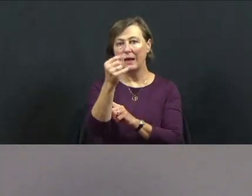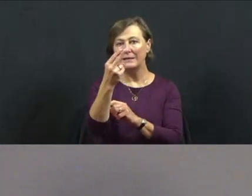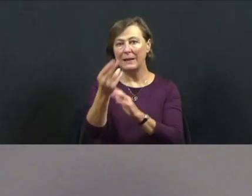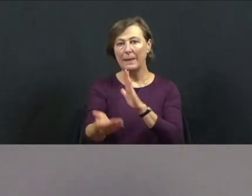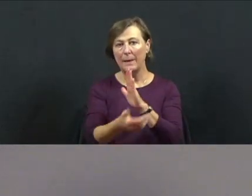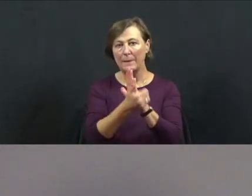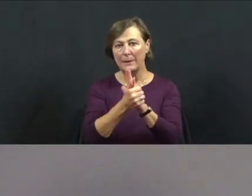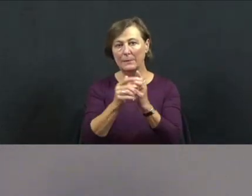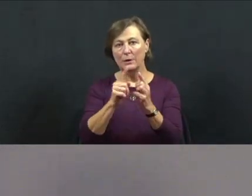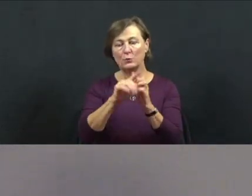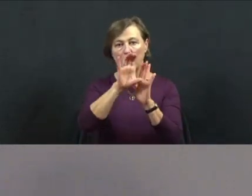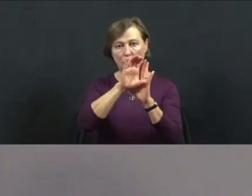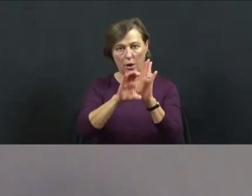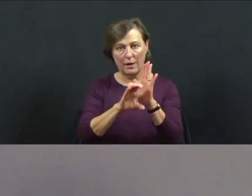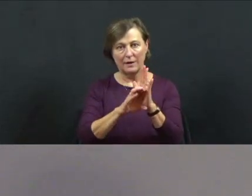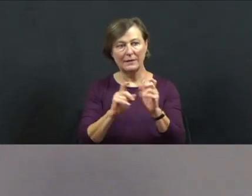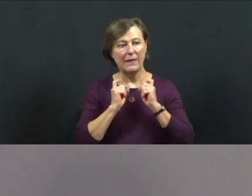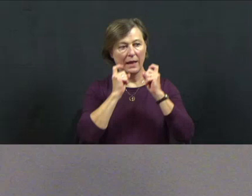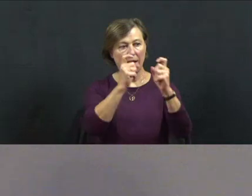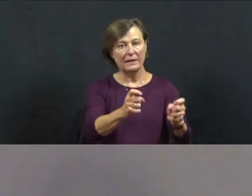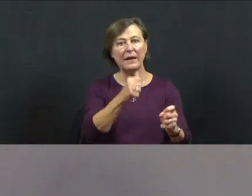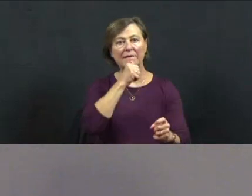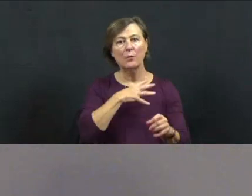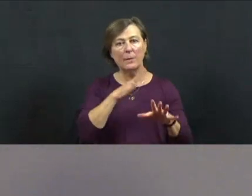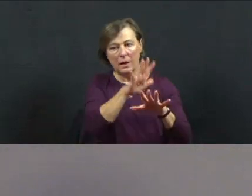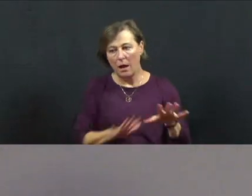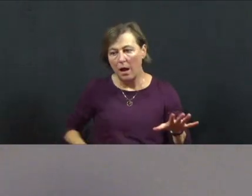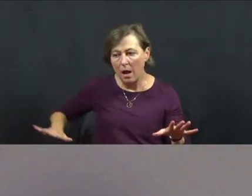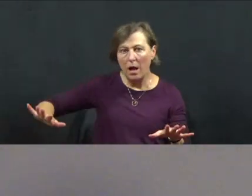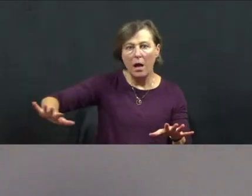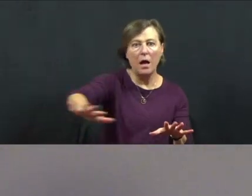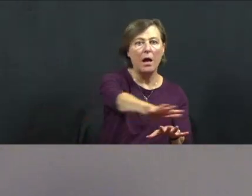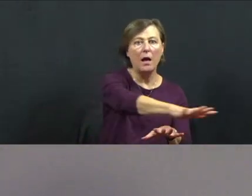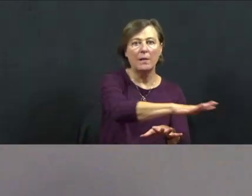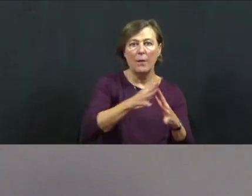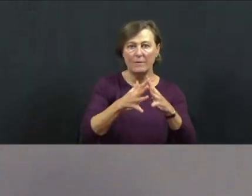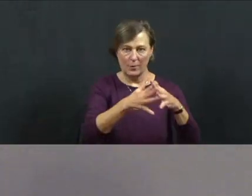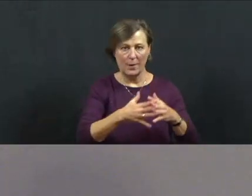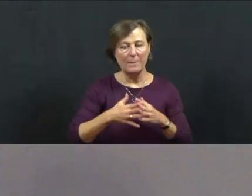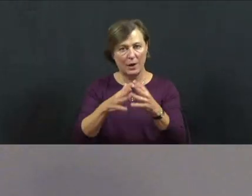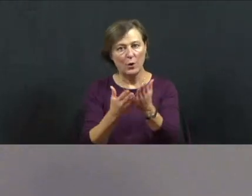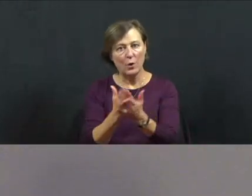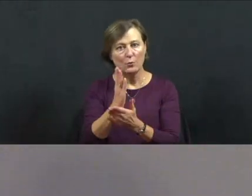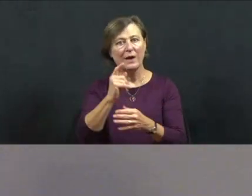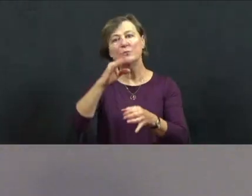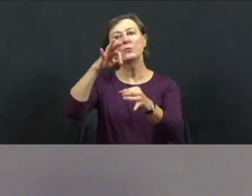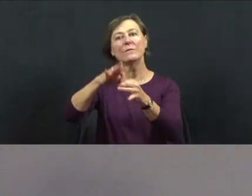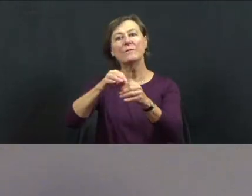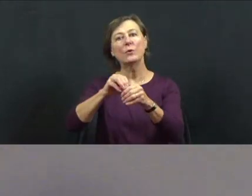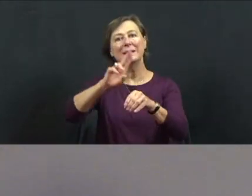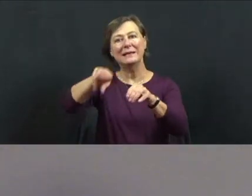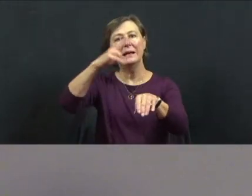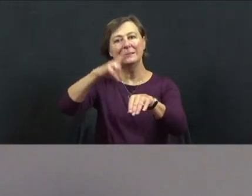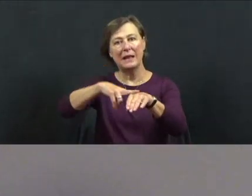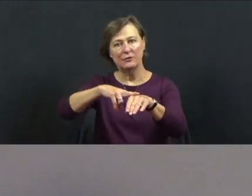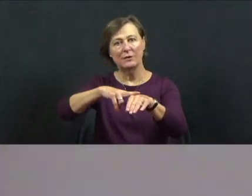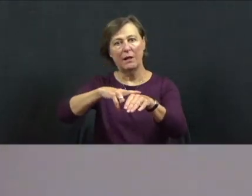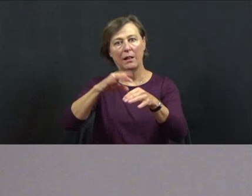had granted women across America the right to vote in a national election.